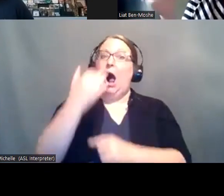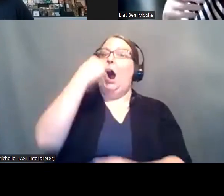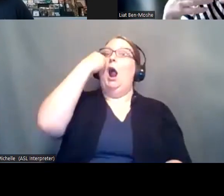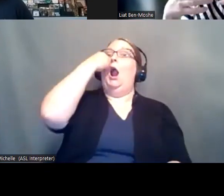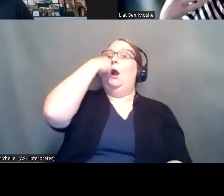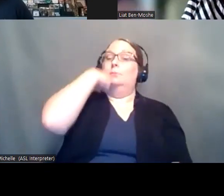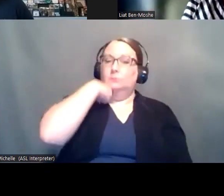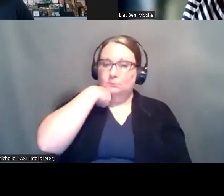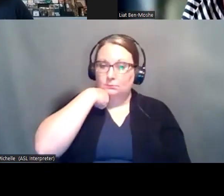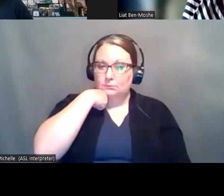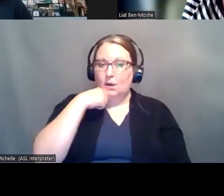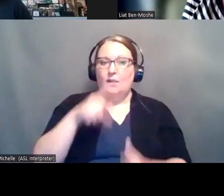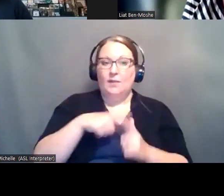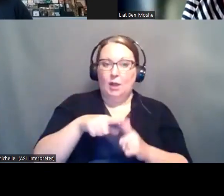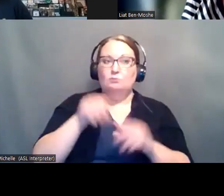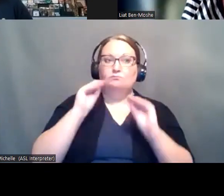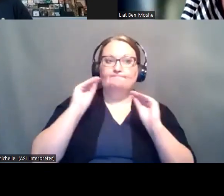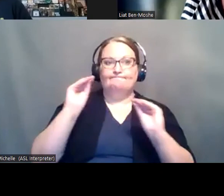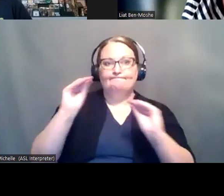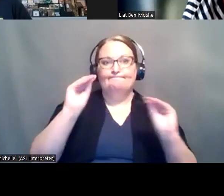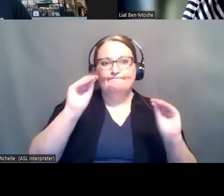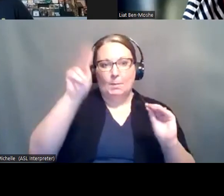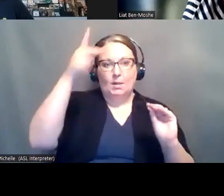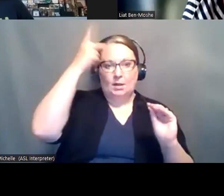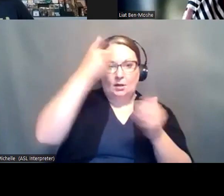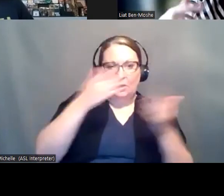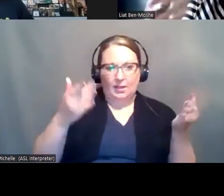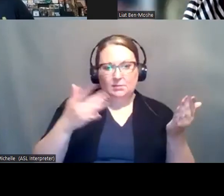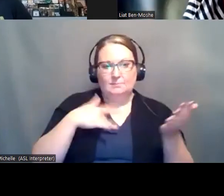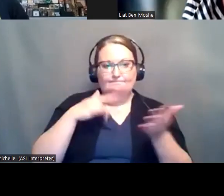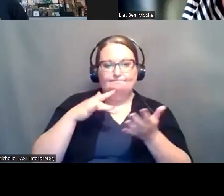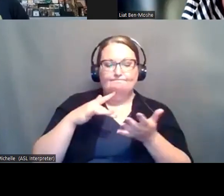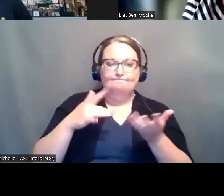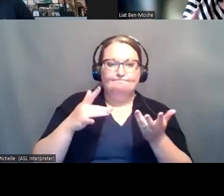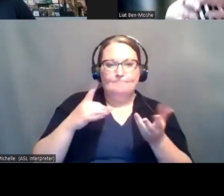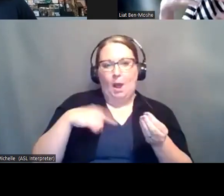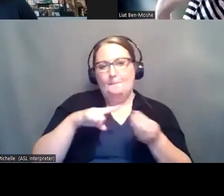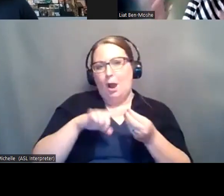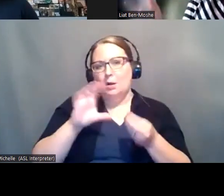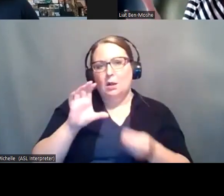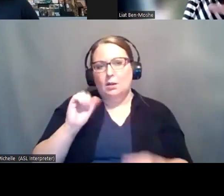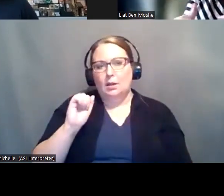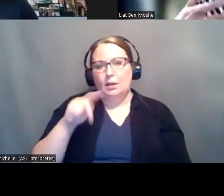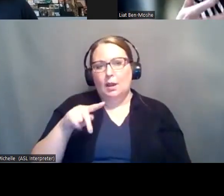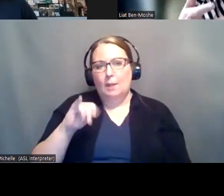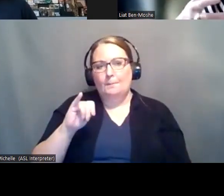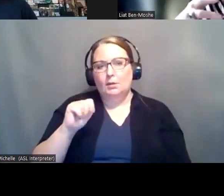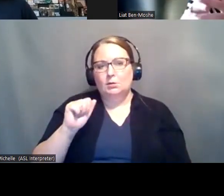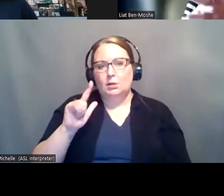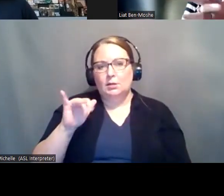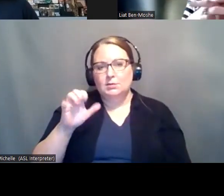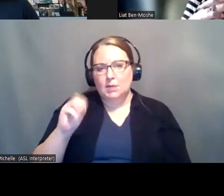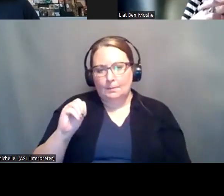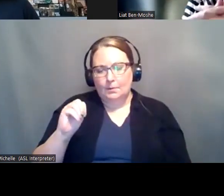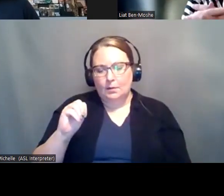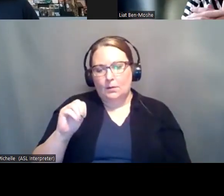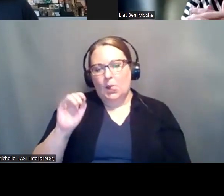but then we politicize them about like capitalism or you know, whatever, in the case of Circus Amok,